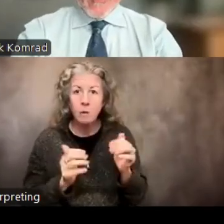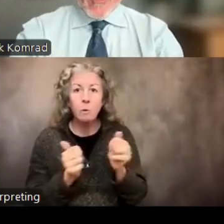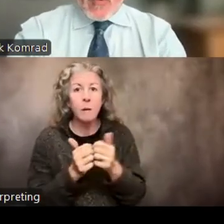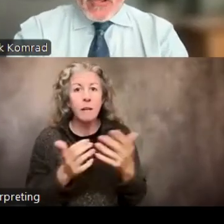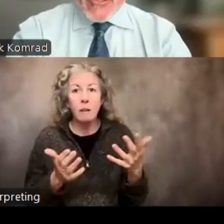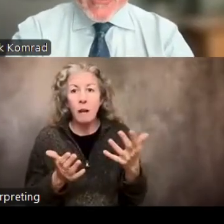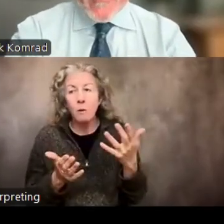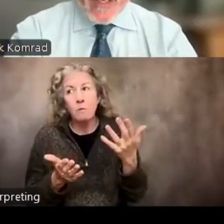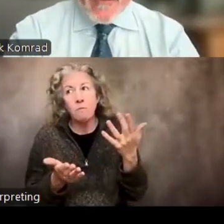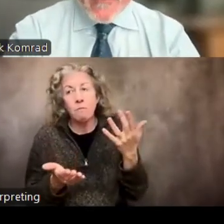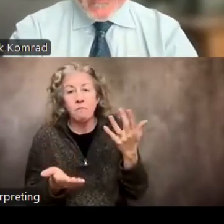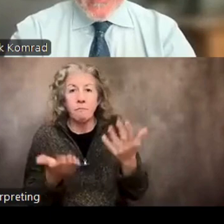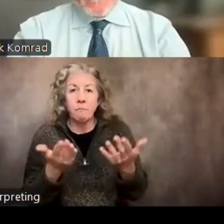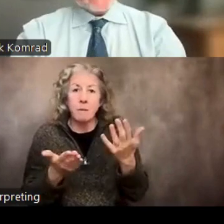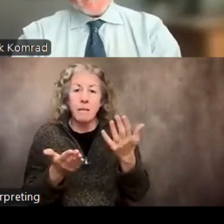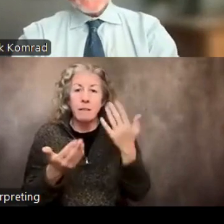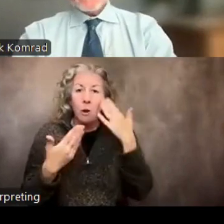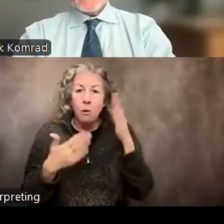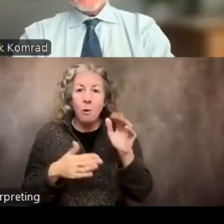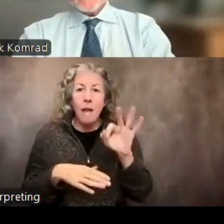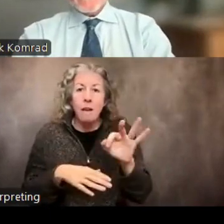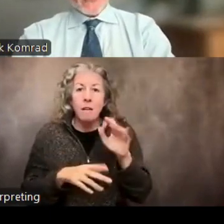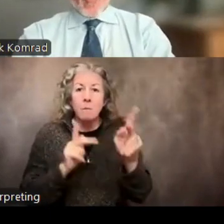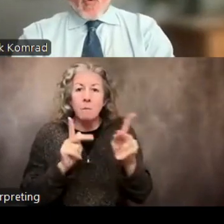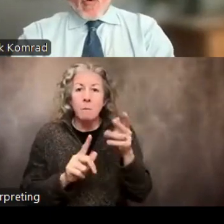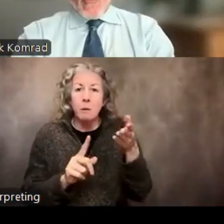coercion is involved. But assisted suicide is an oral